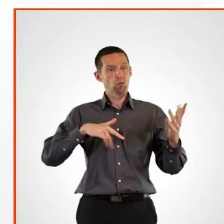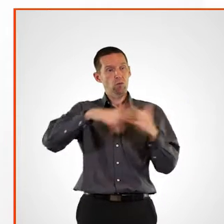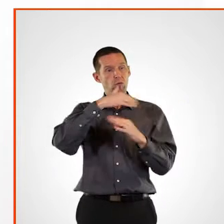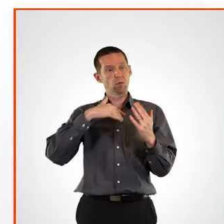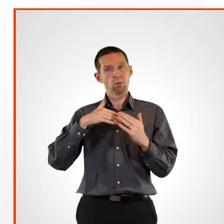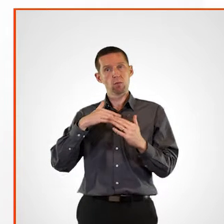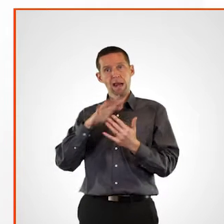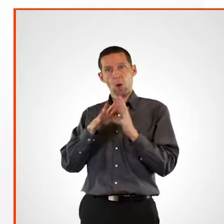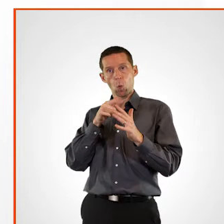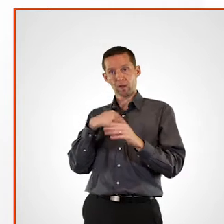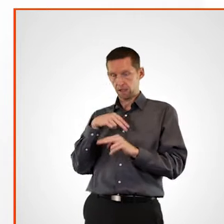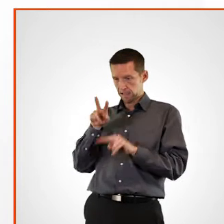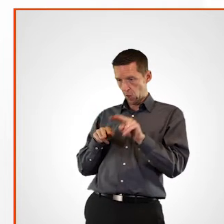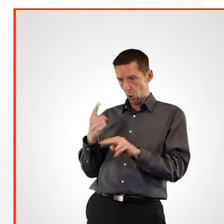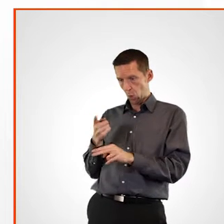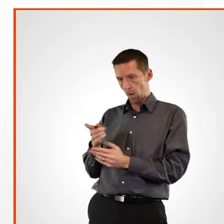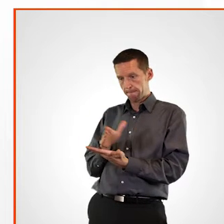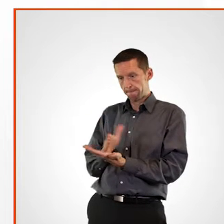is that the evaluation for these more borderline kiddies